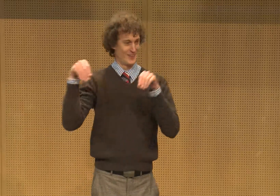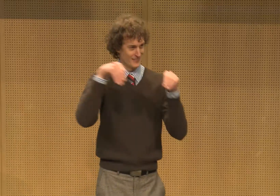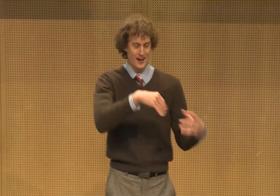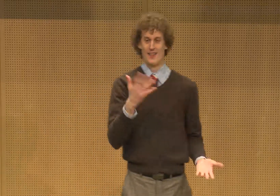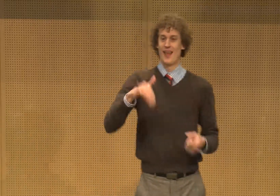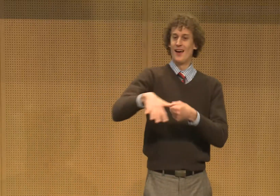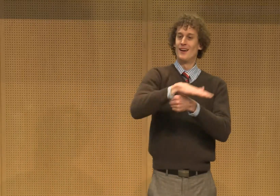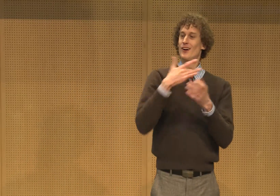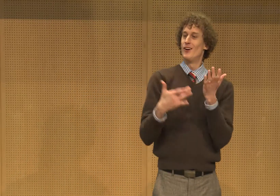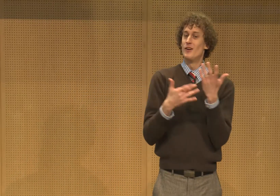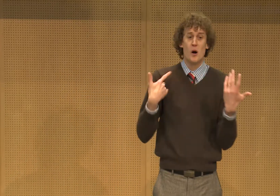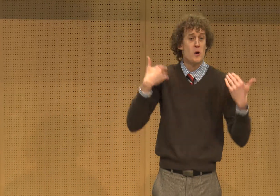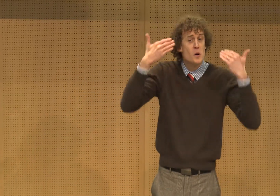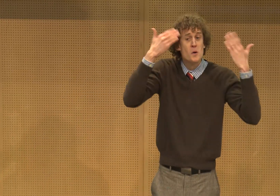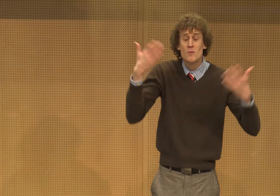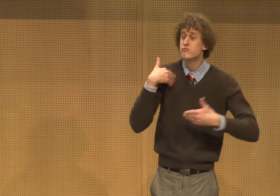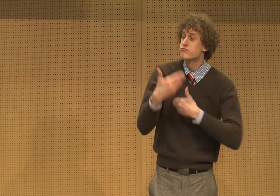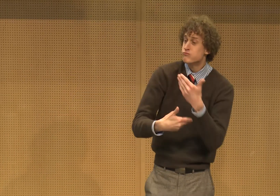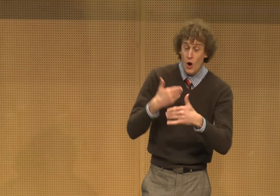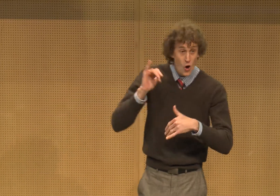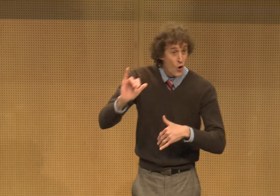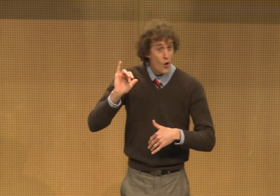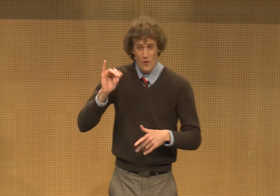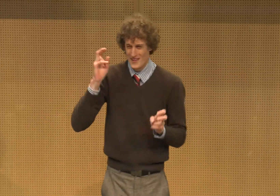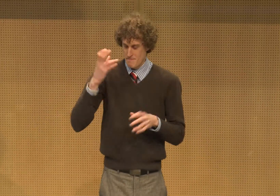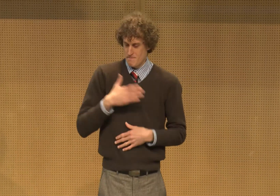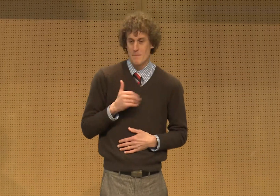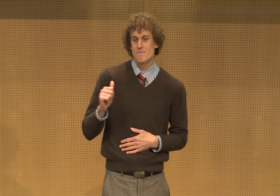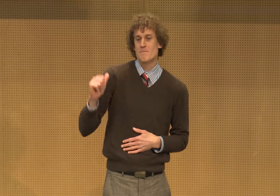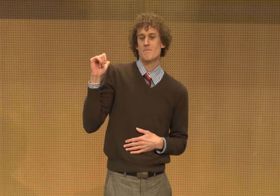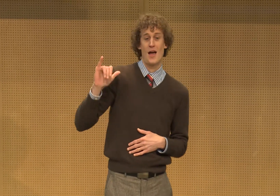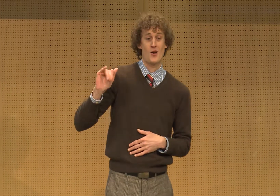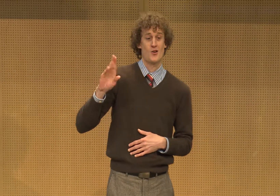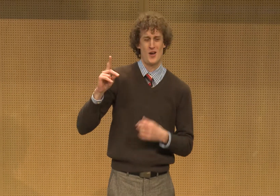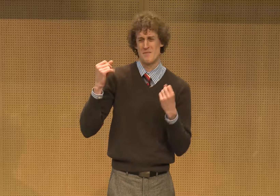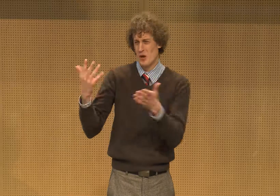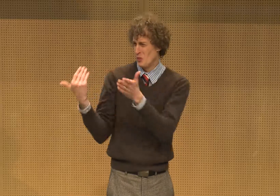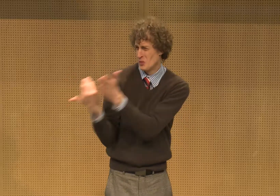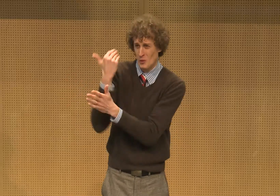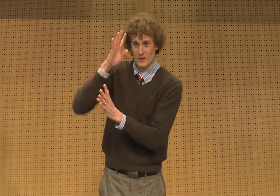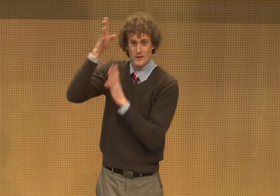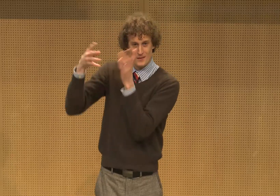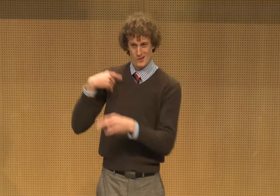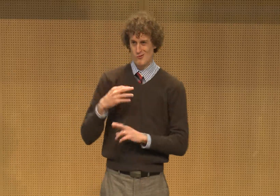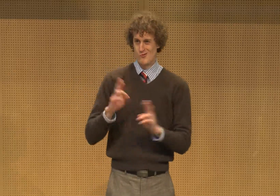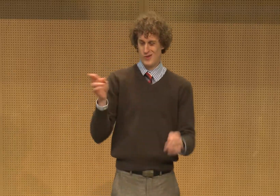I got lucky that that was where we happened to move to, into this high-technological area. It was right there in my backyard,